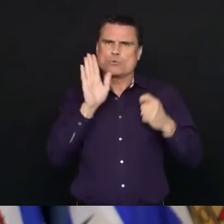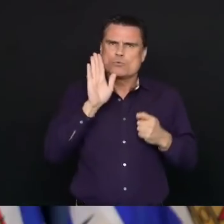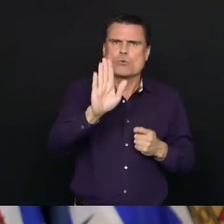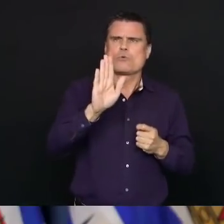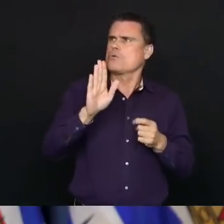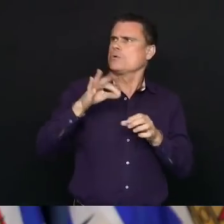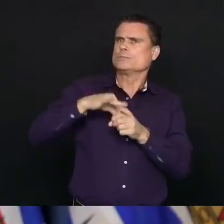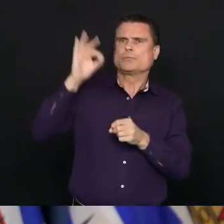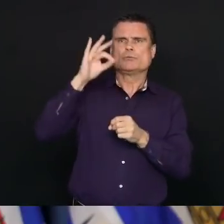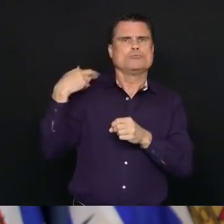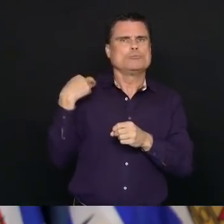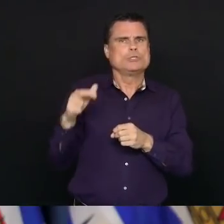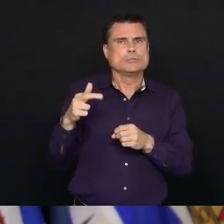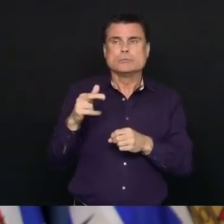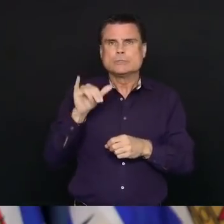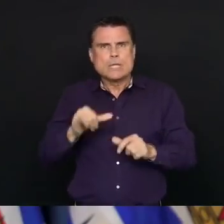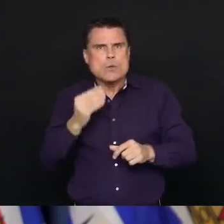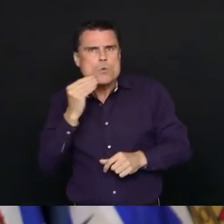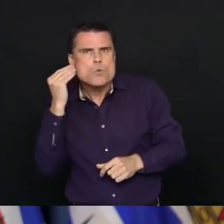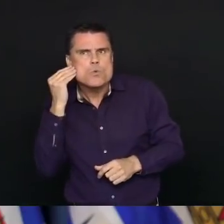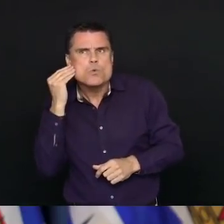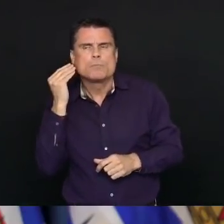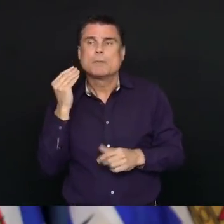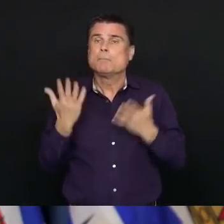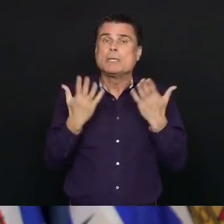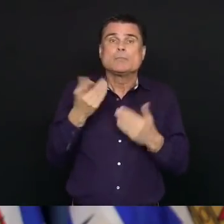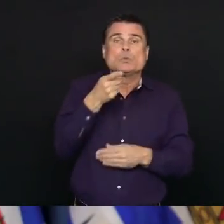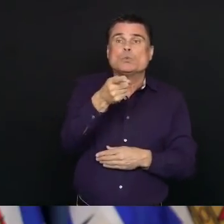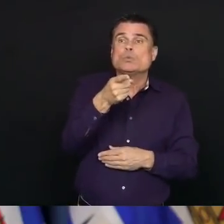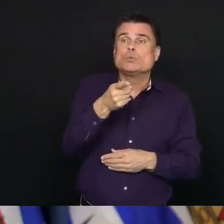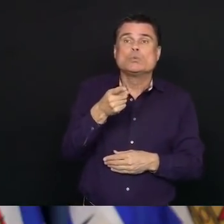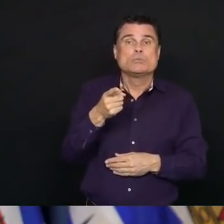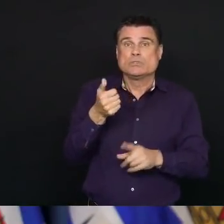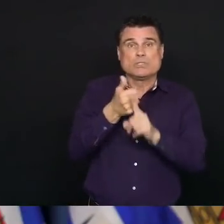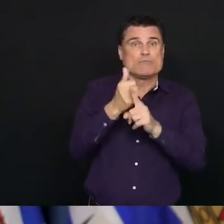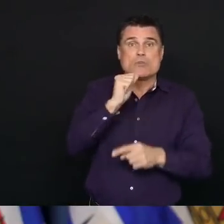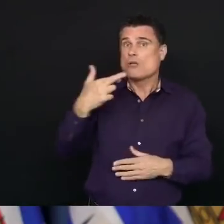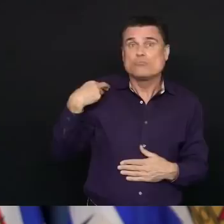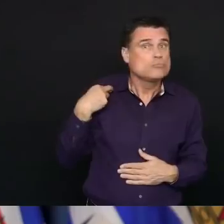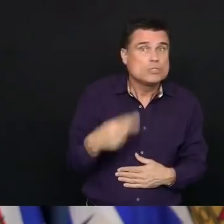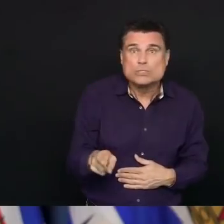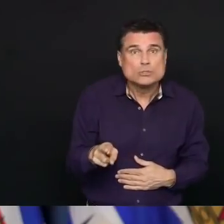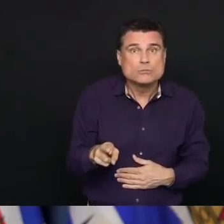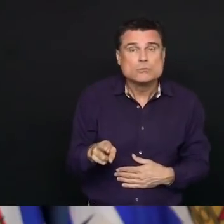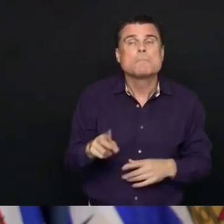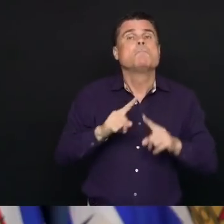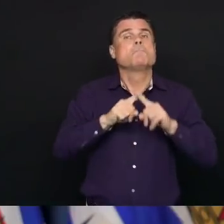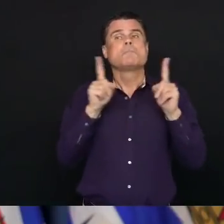holidays if you do. It is time to celebrate spring. If that is not what you do and you're not